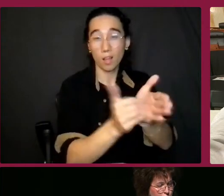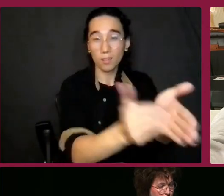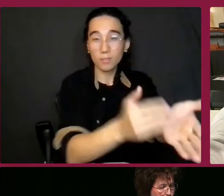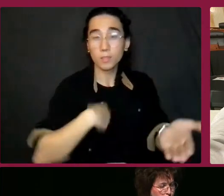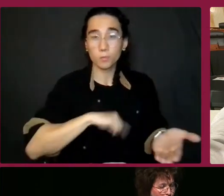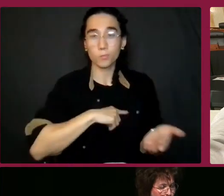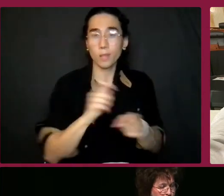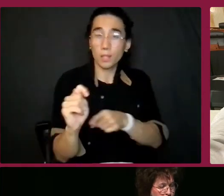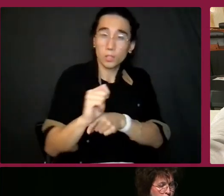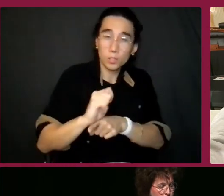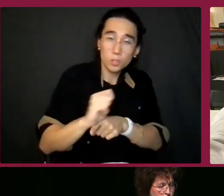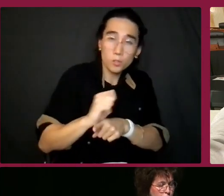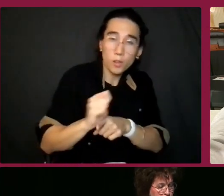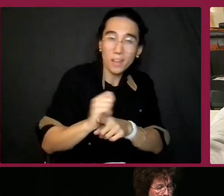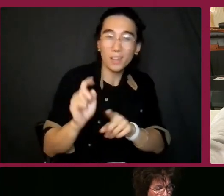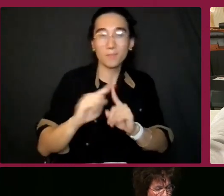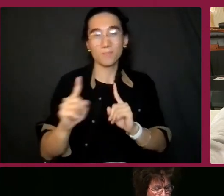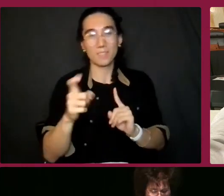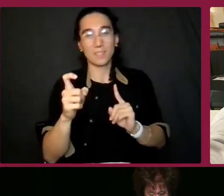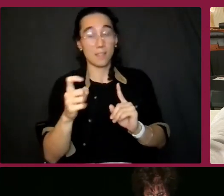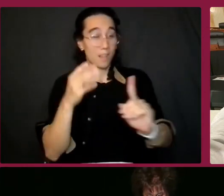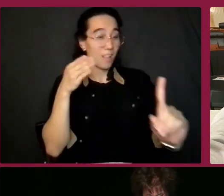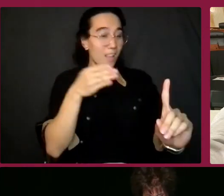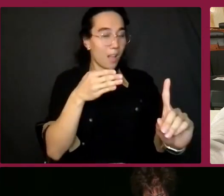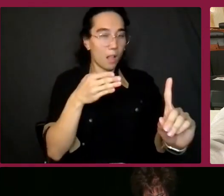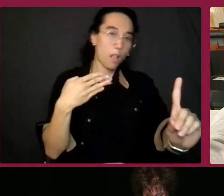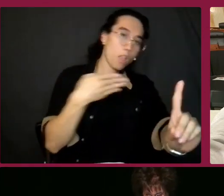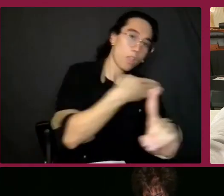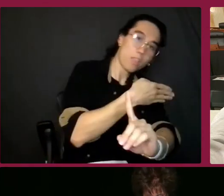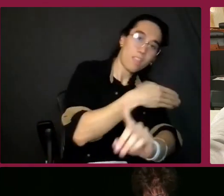go through a third party in order to be counted as an authorized trainer.